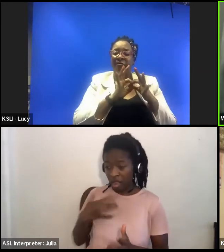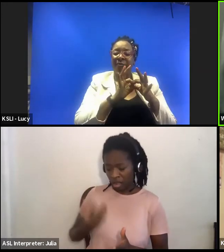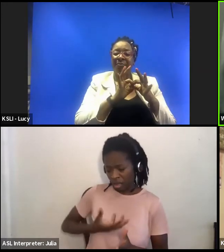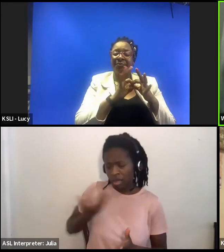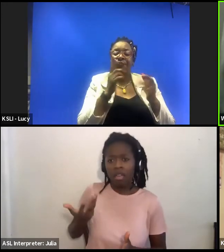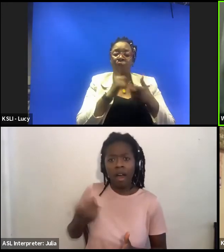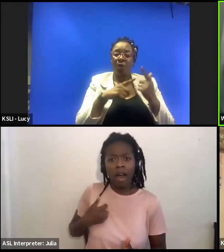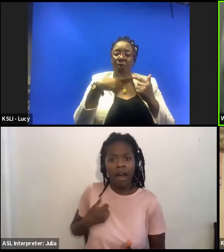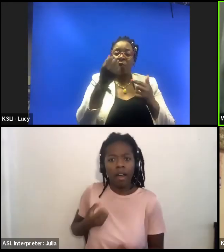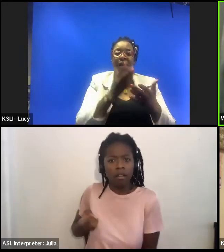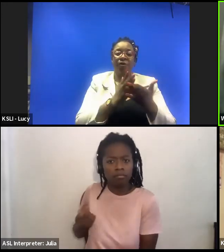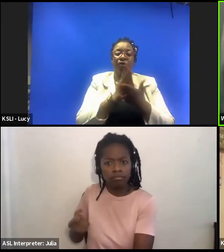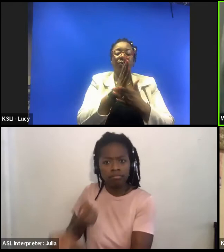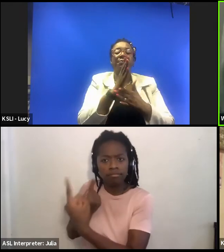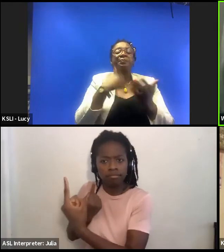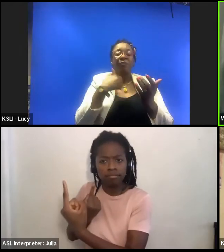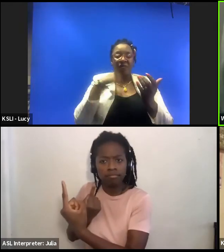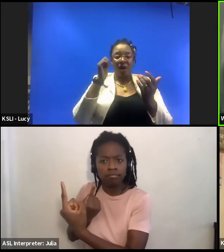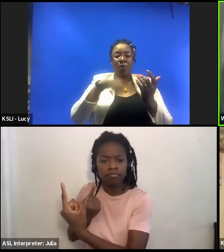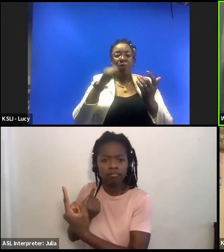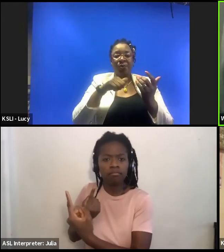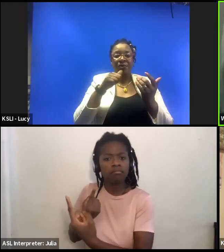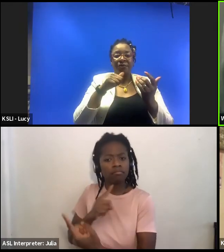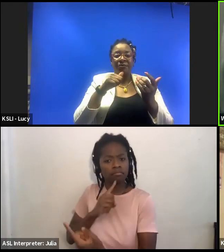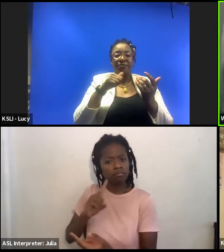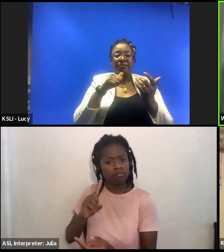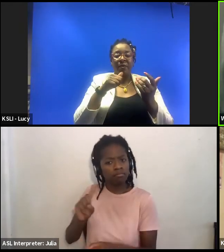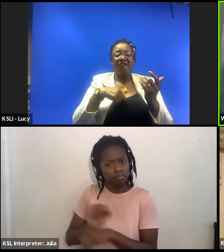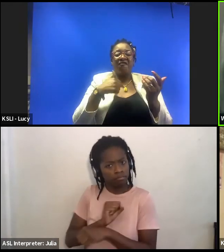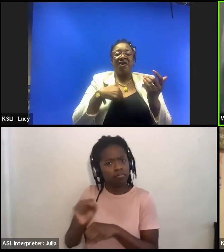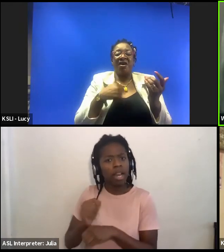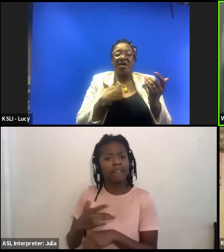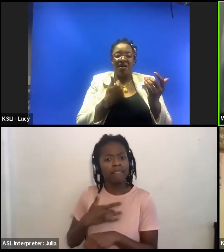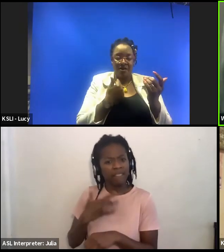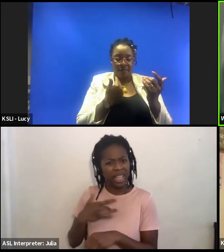I could actually feel the pain of the characters